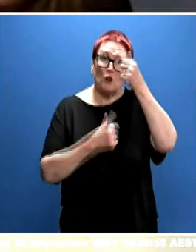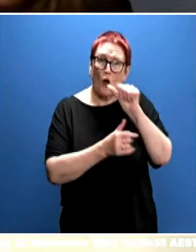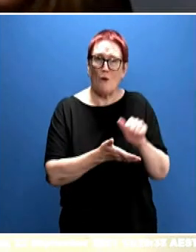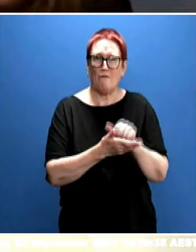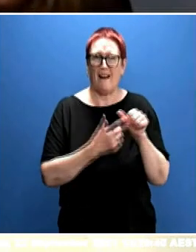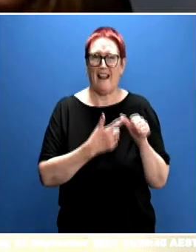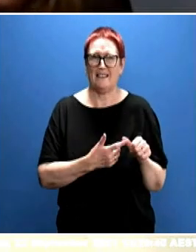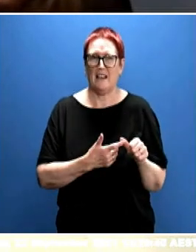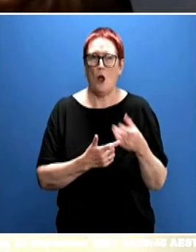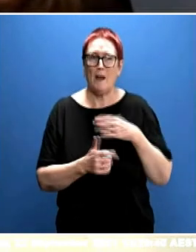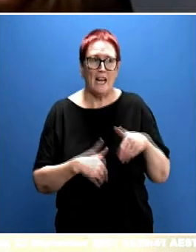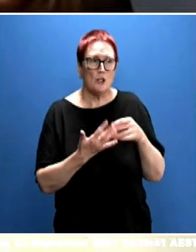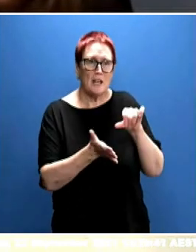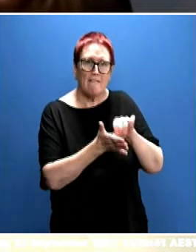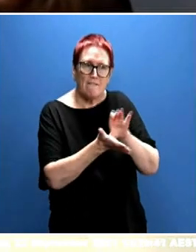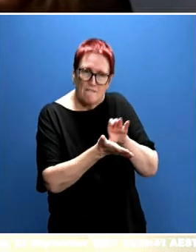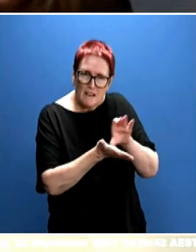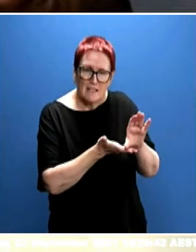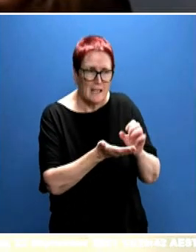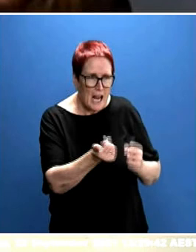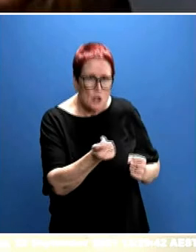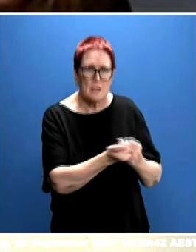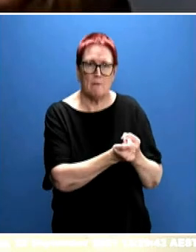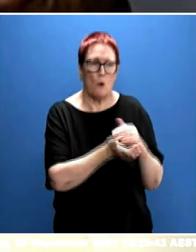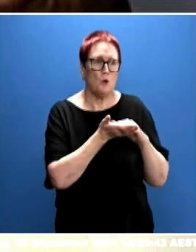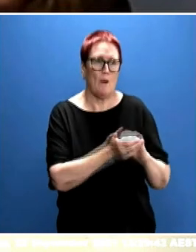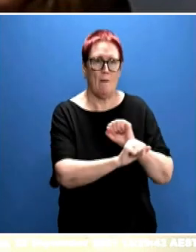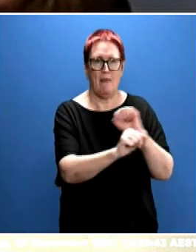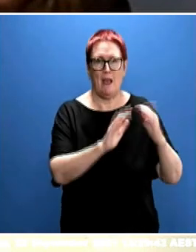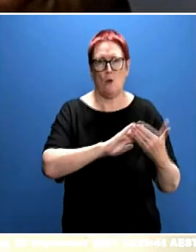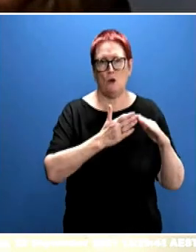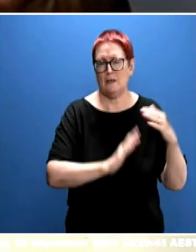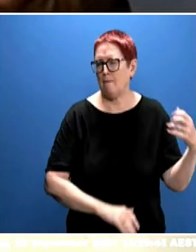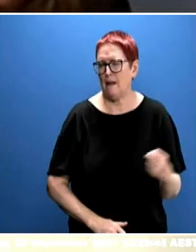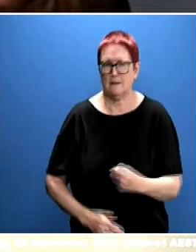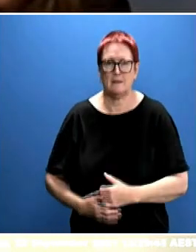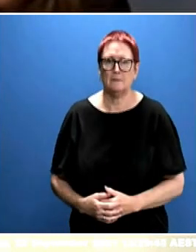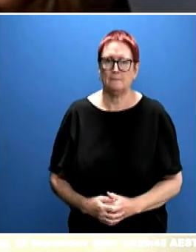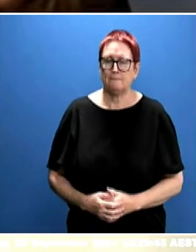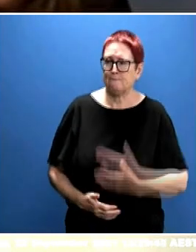that they're funded and they're supported to then support their communities. Yes, thank you.